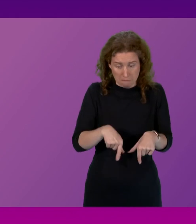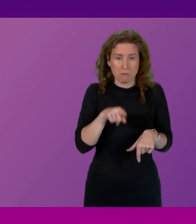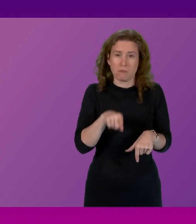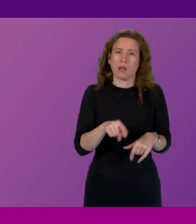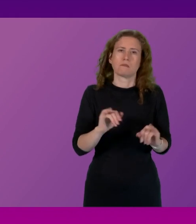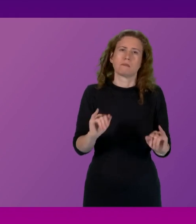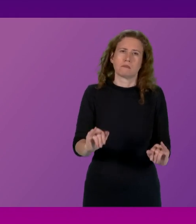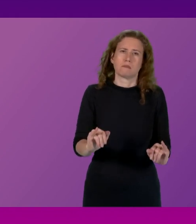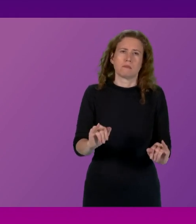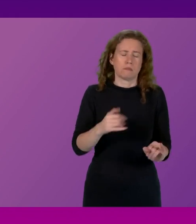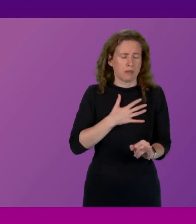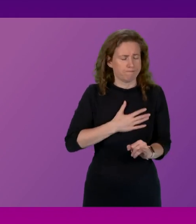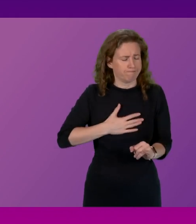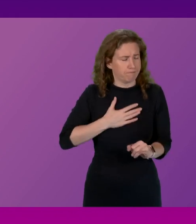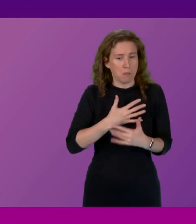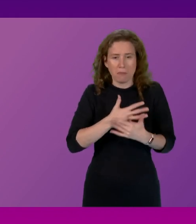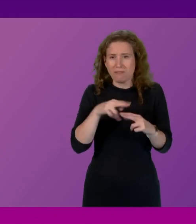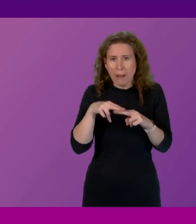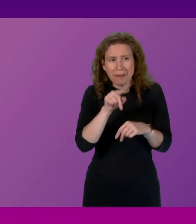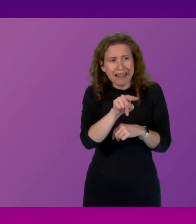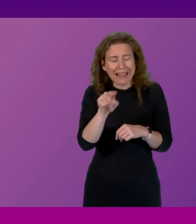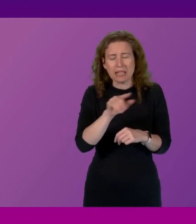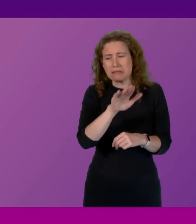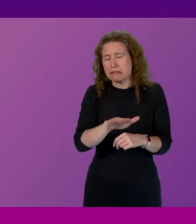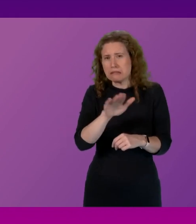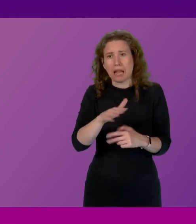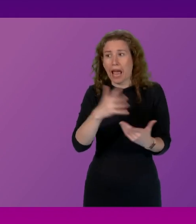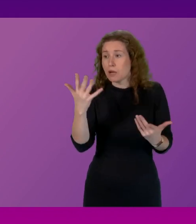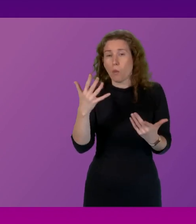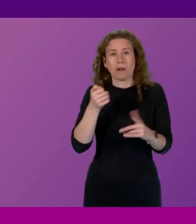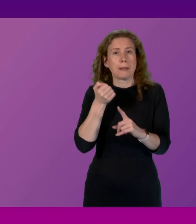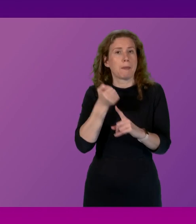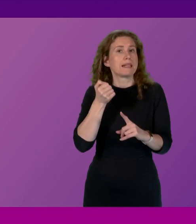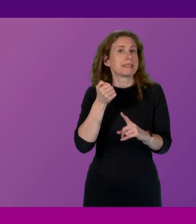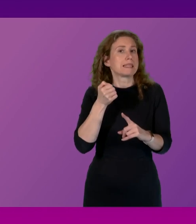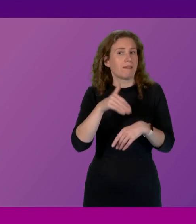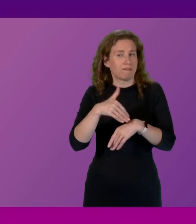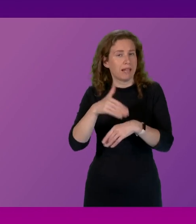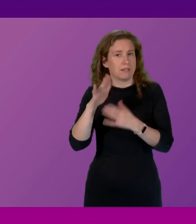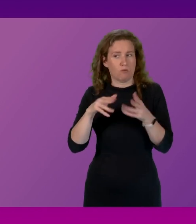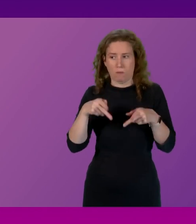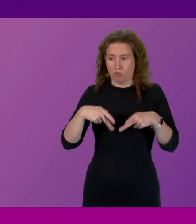go out to every family and every community that has been impacted by a death on our roads.